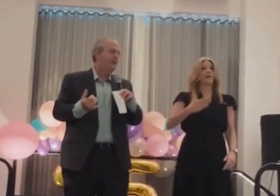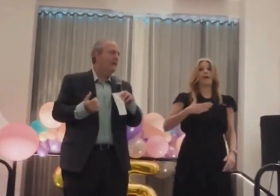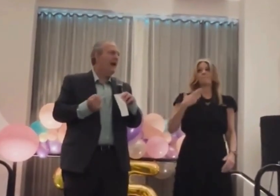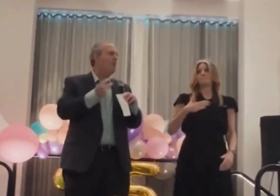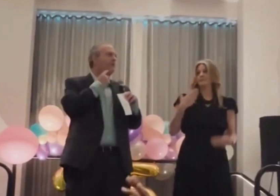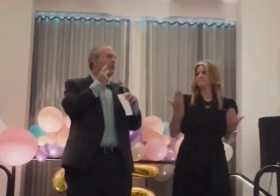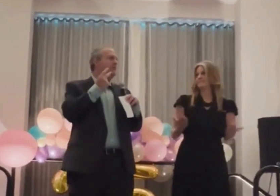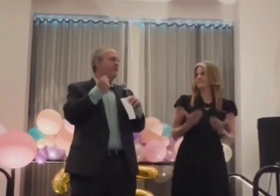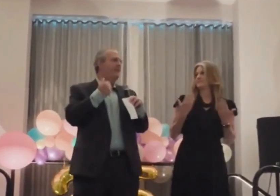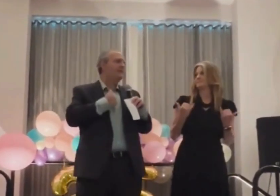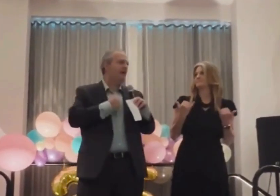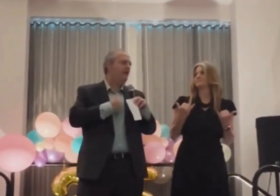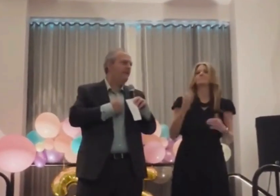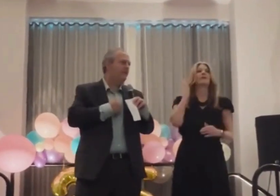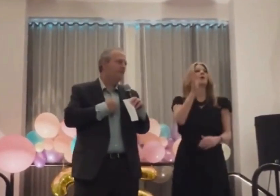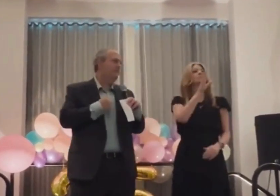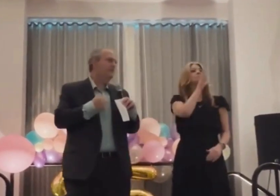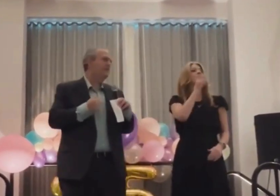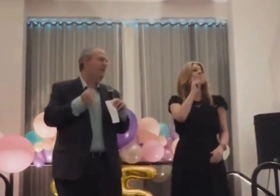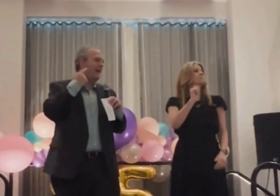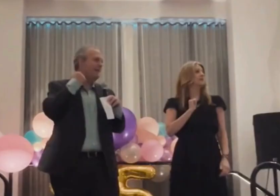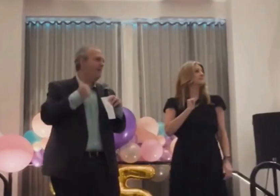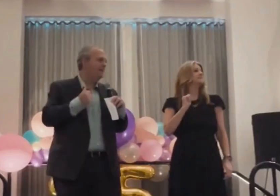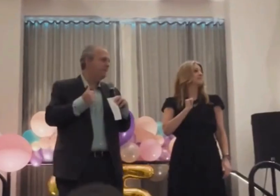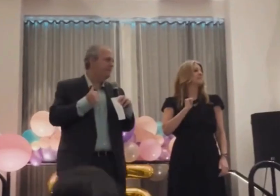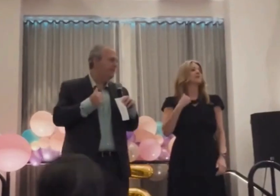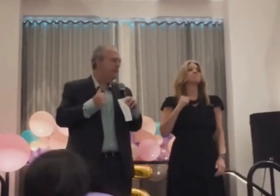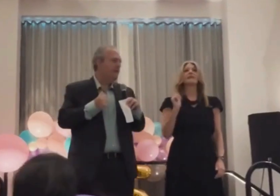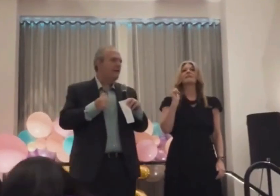I will voice for myself. Because I'm late deafened